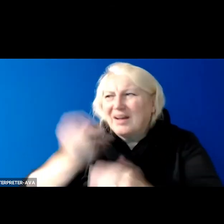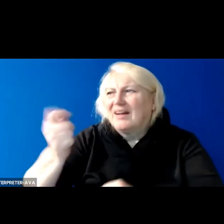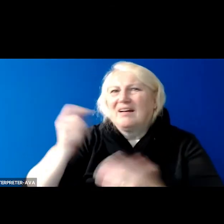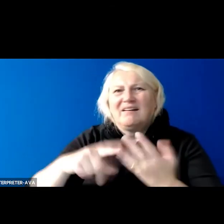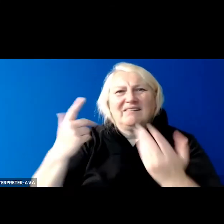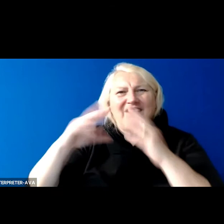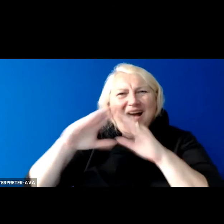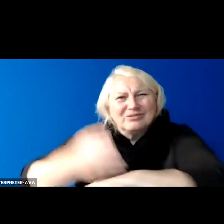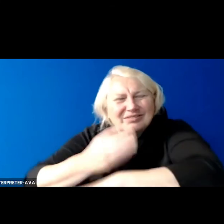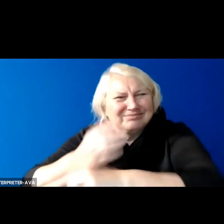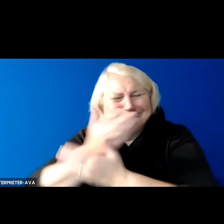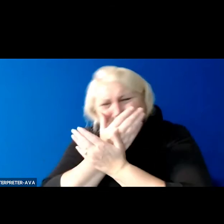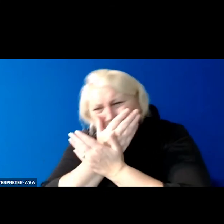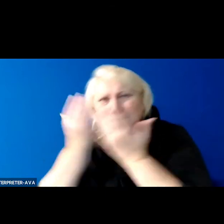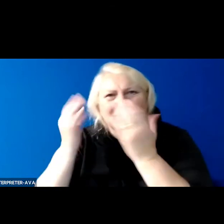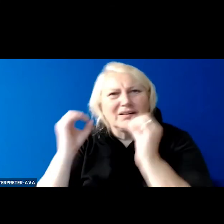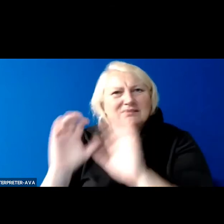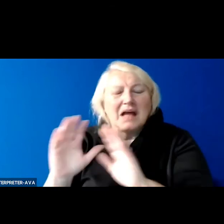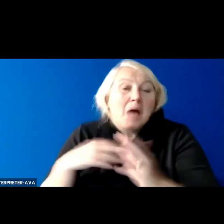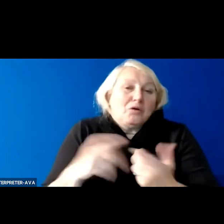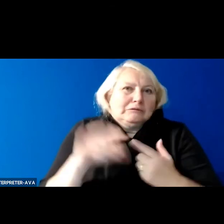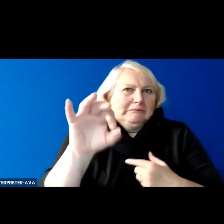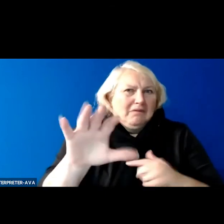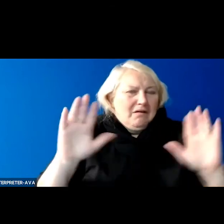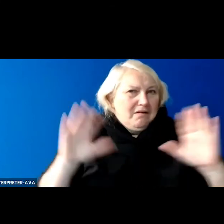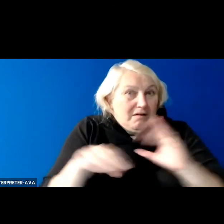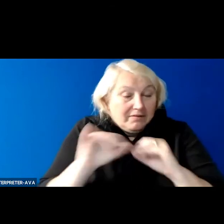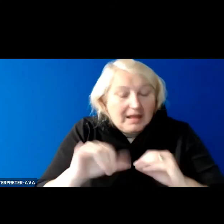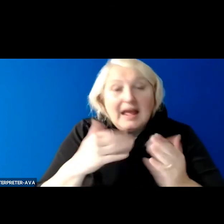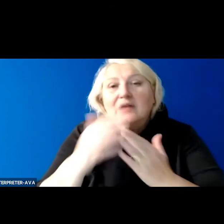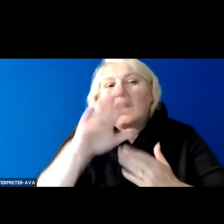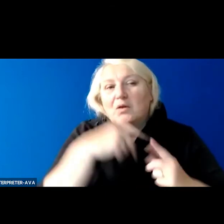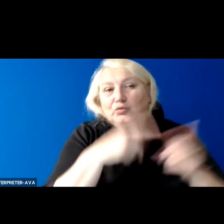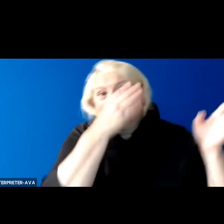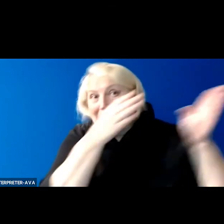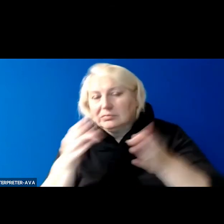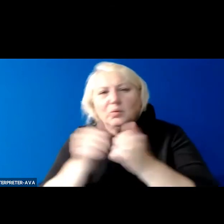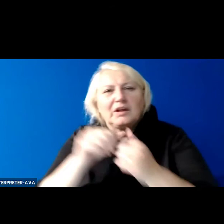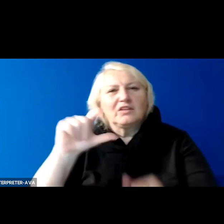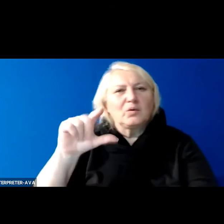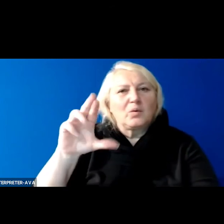to sort of add that but we'll move into the grappling part. And I wanted to invite Allan